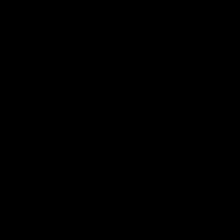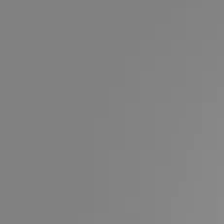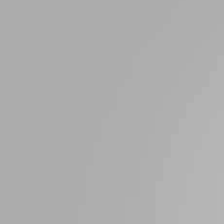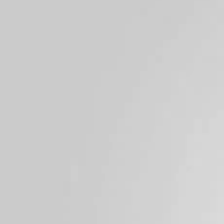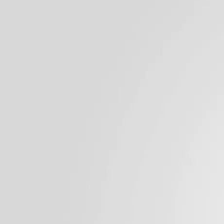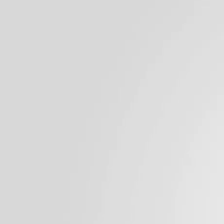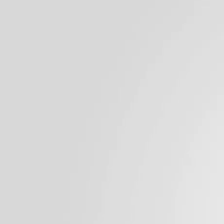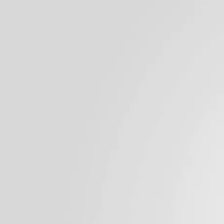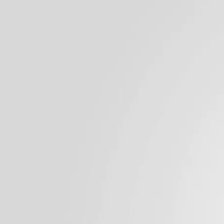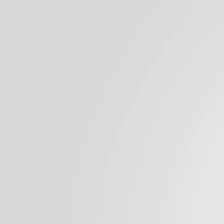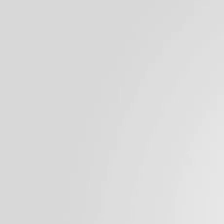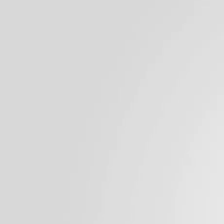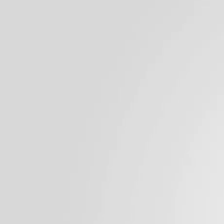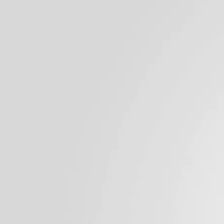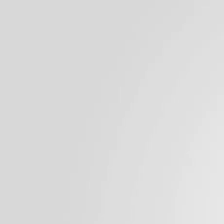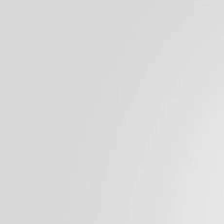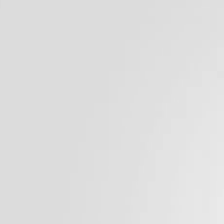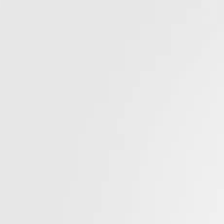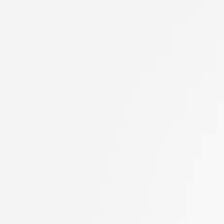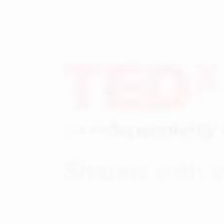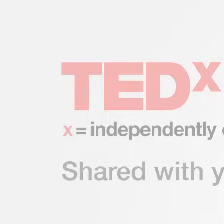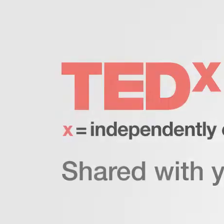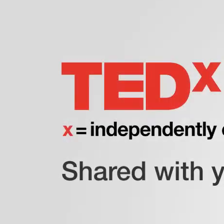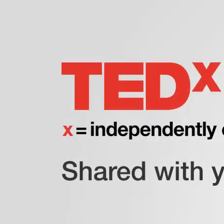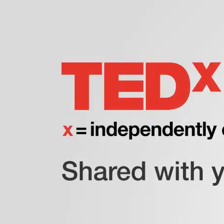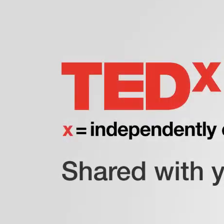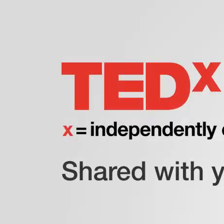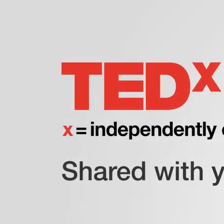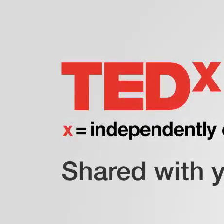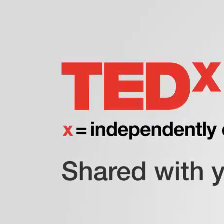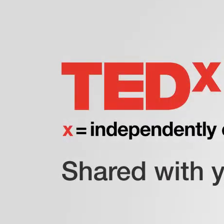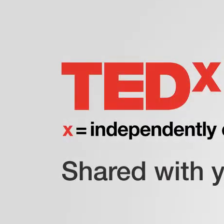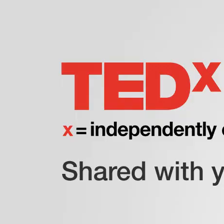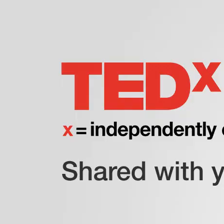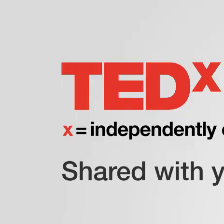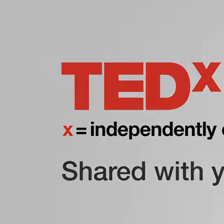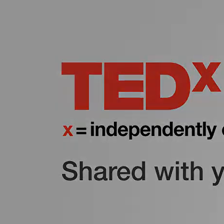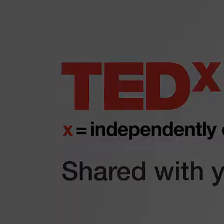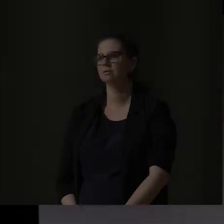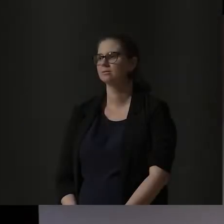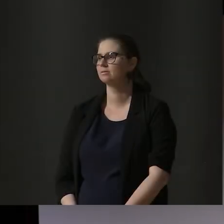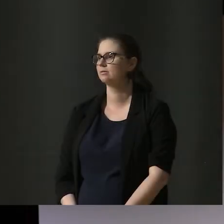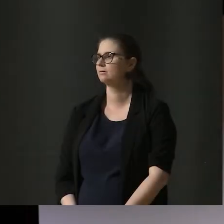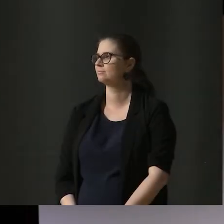Transcriber: gaith Takrity Reviewer: Bashar Al-Thawabta